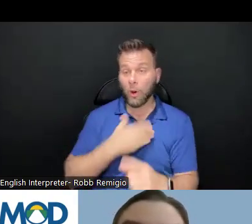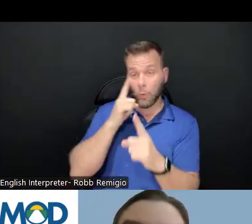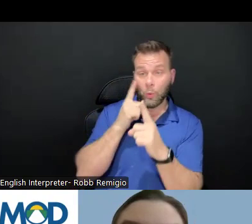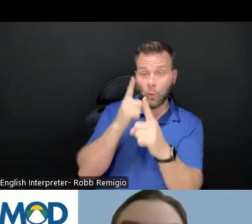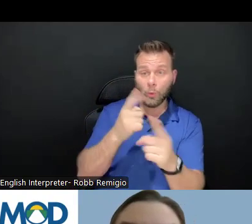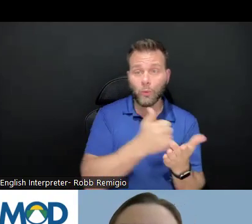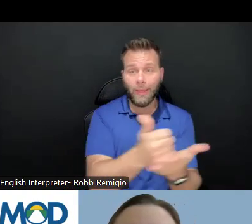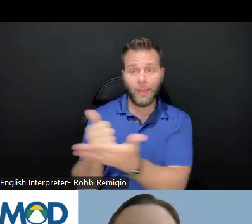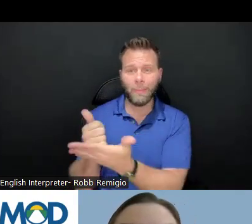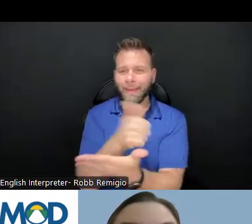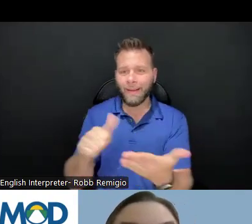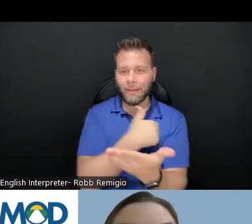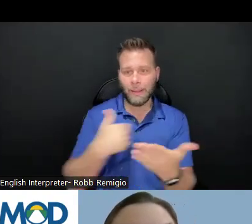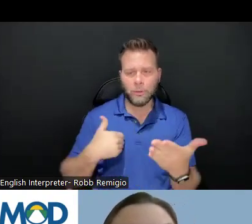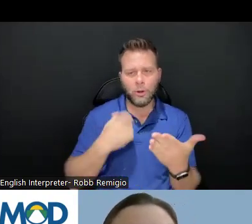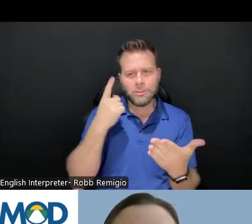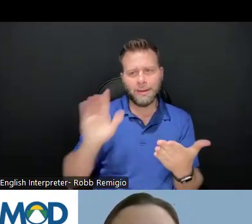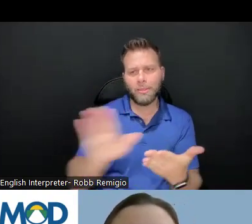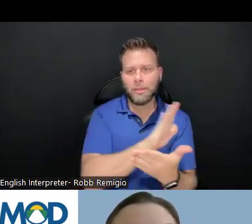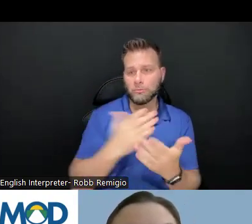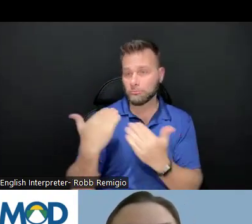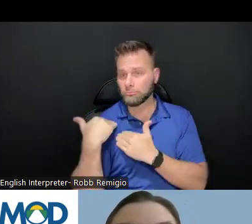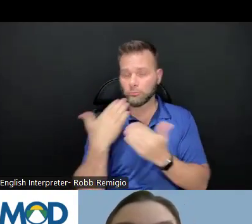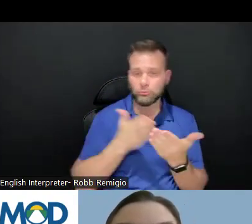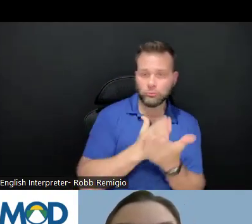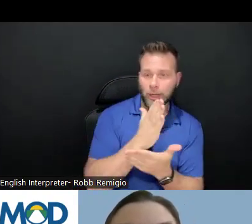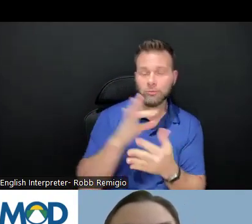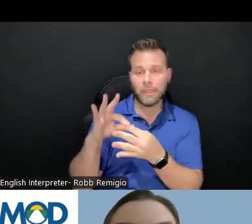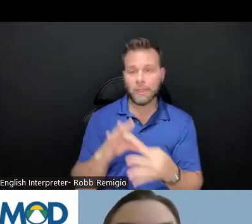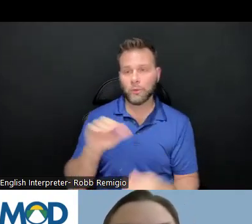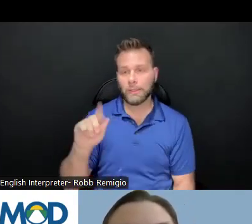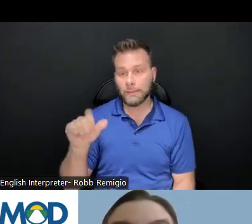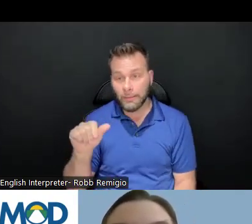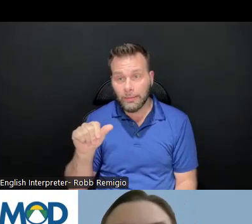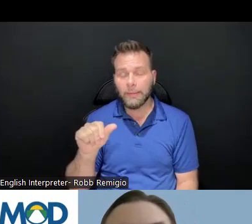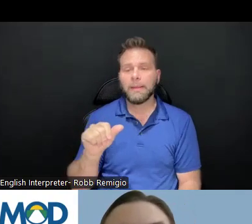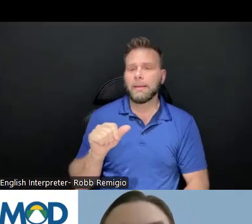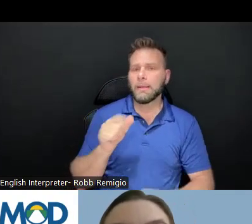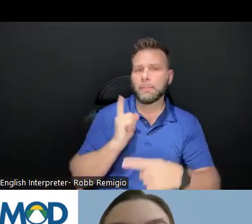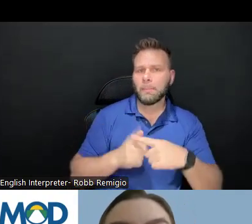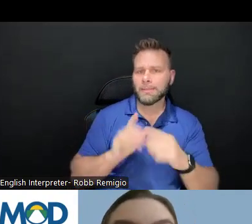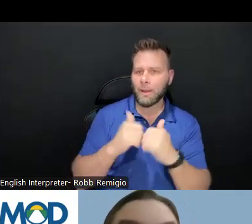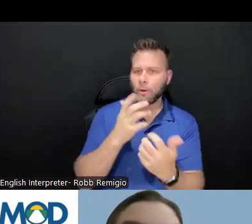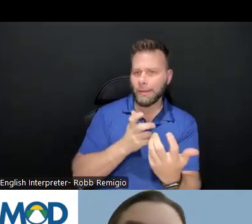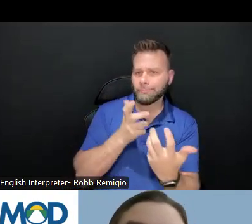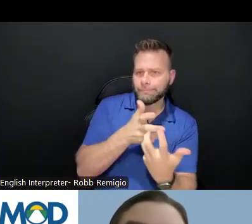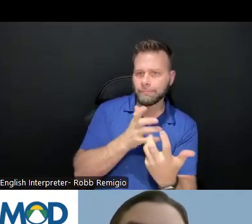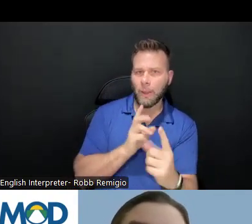Our goal is to help any member of the public understand their rights and obligations under disability rights laws and how